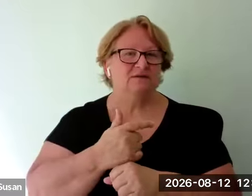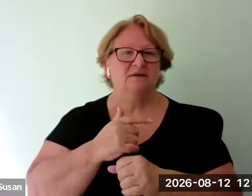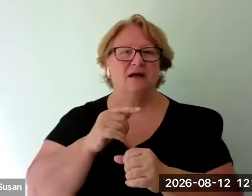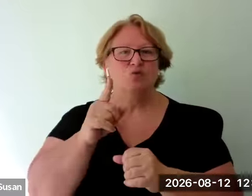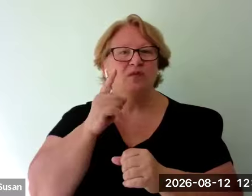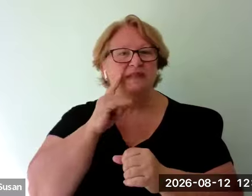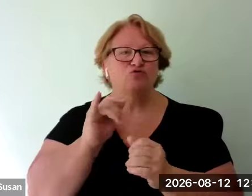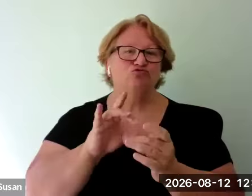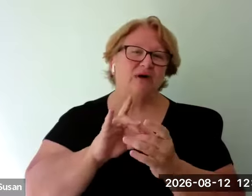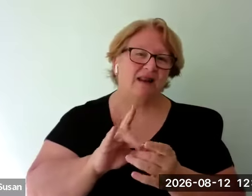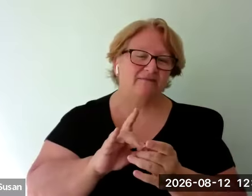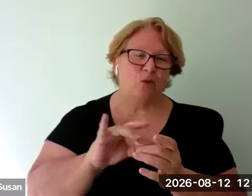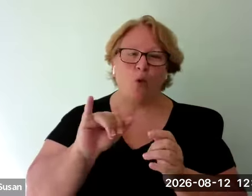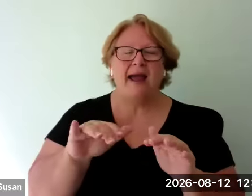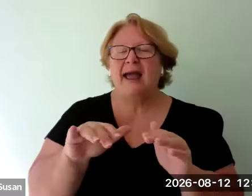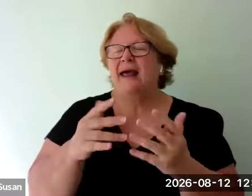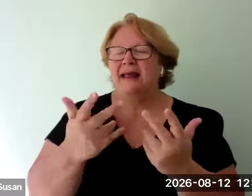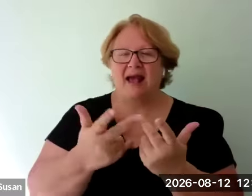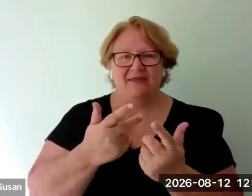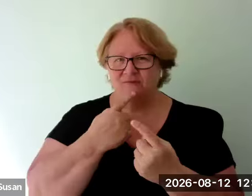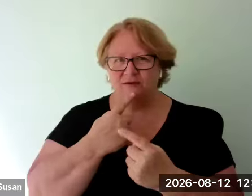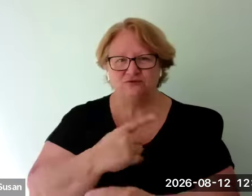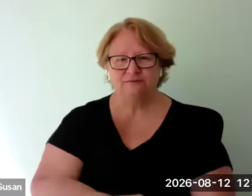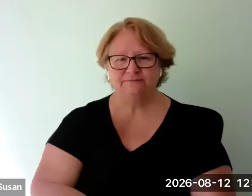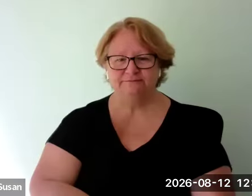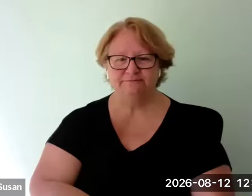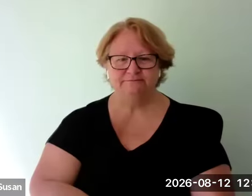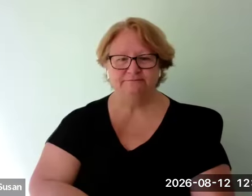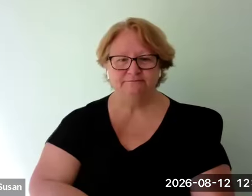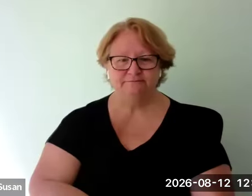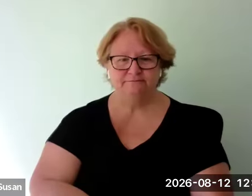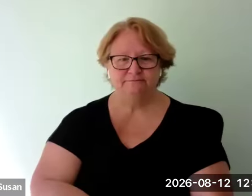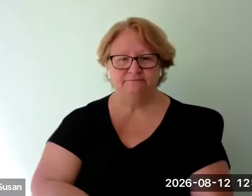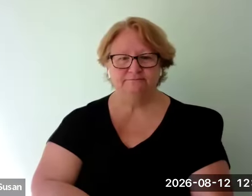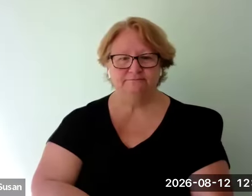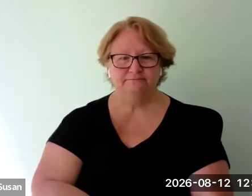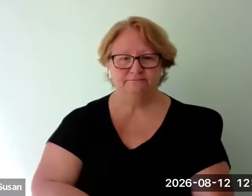application or potentially any future goals not mentioned